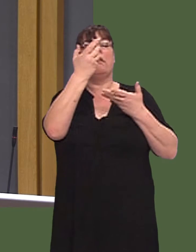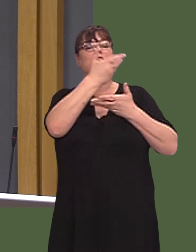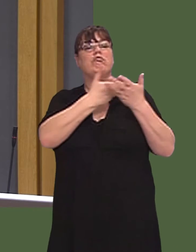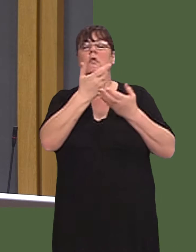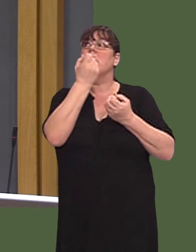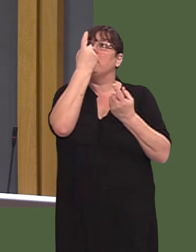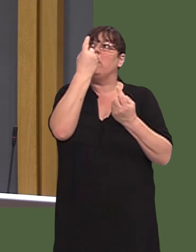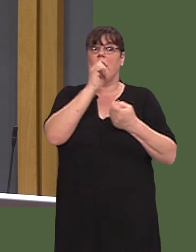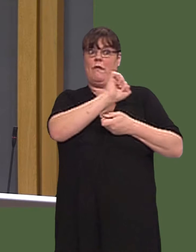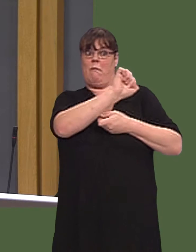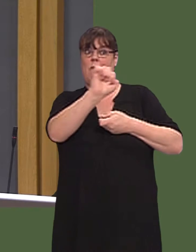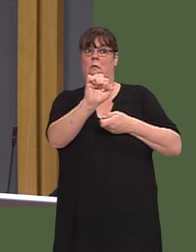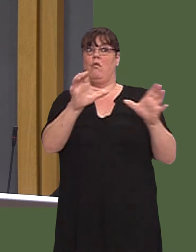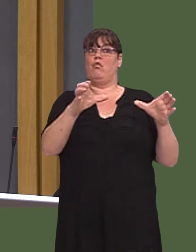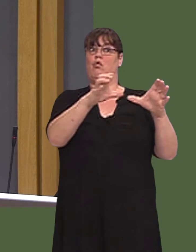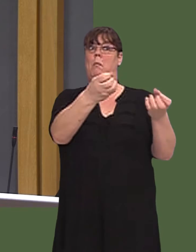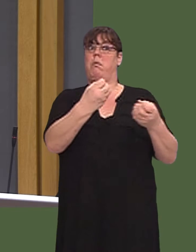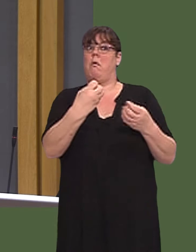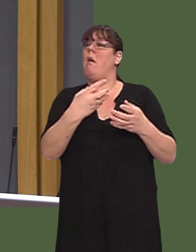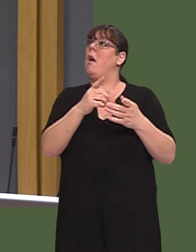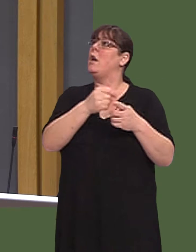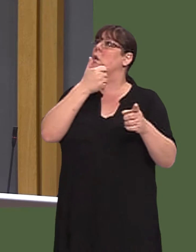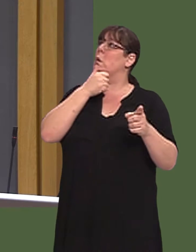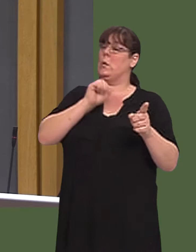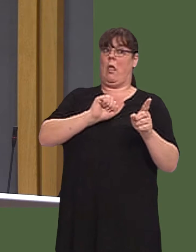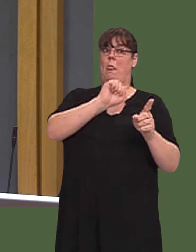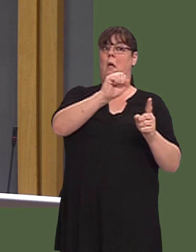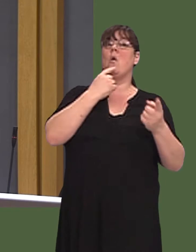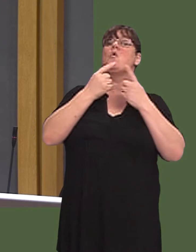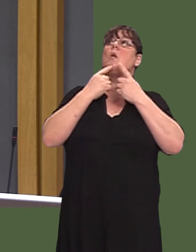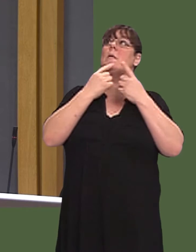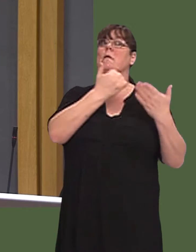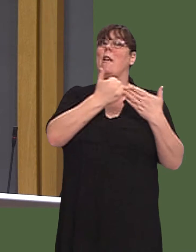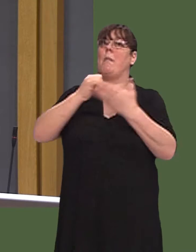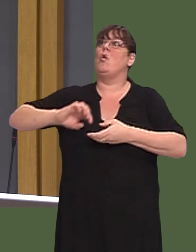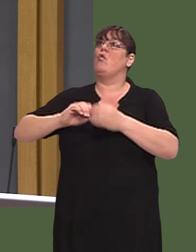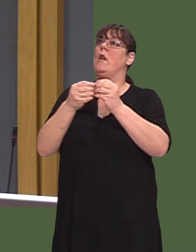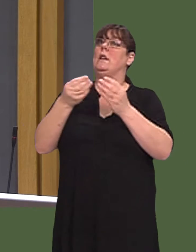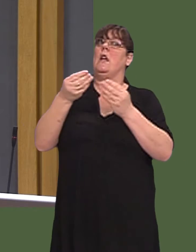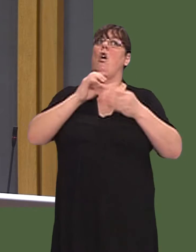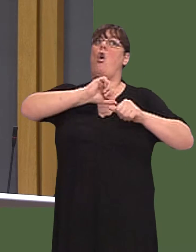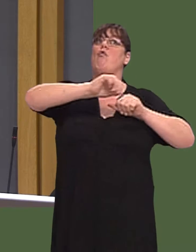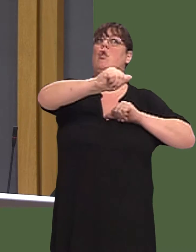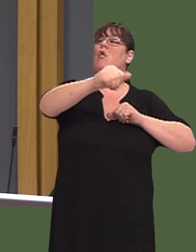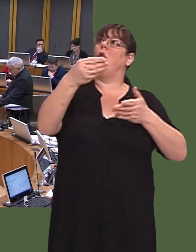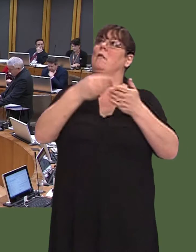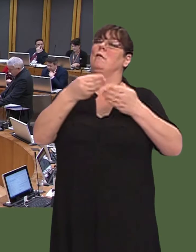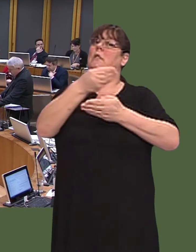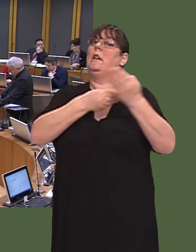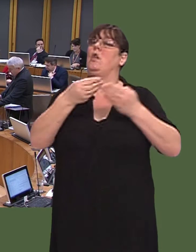this group and use them as the basis for developing a comprehensive economic strategy for rural Wales? Carwyn Jones: Yes, I will.